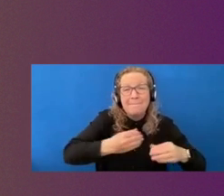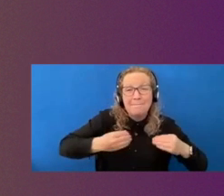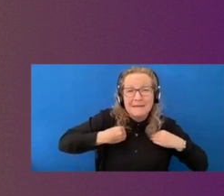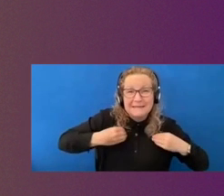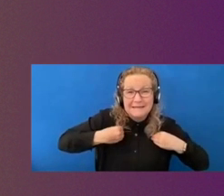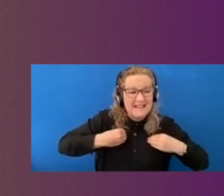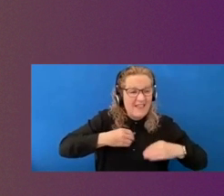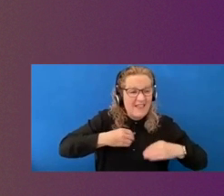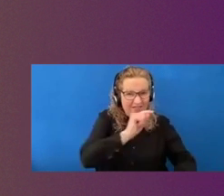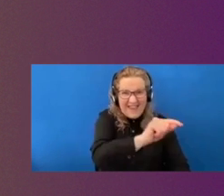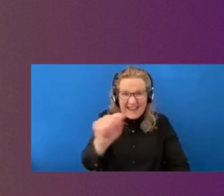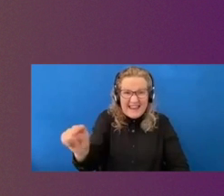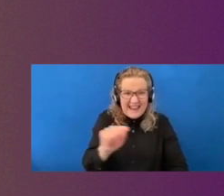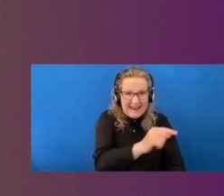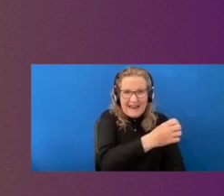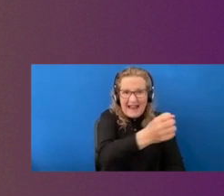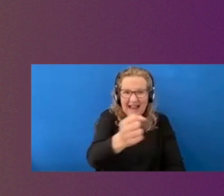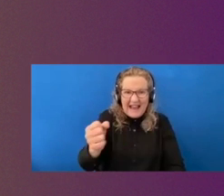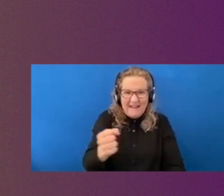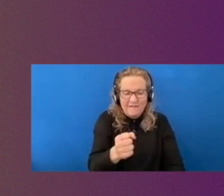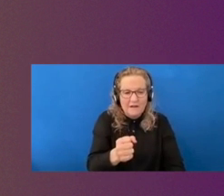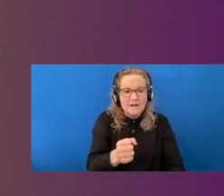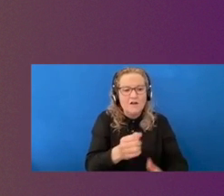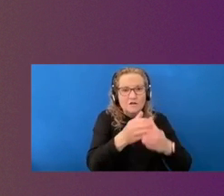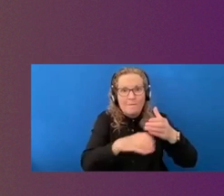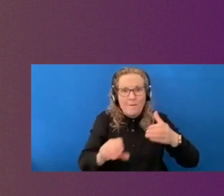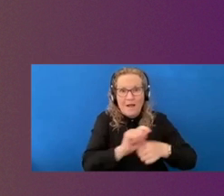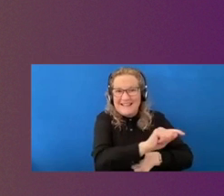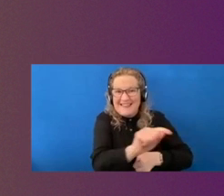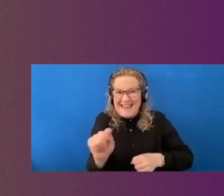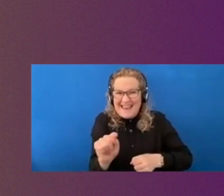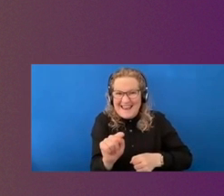with products so that pipeline exists they just have a lot of unique needs a lot of